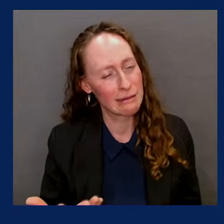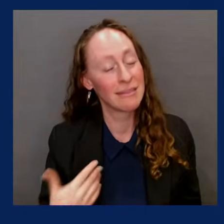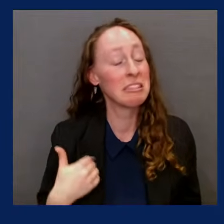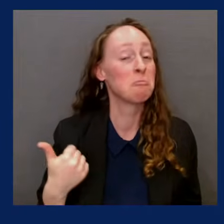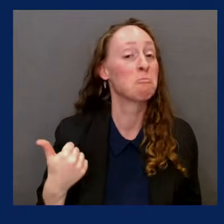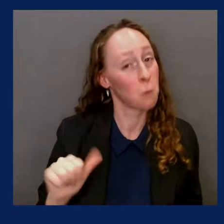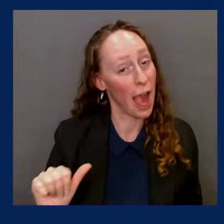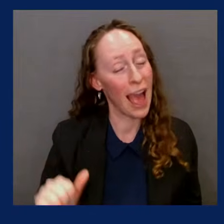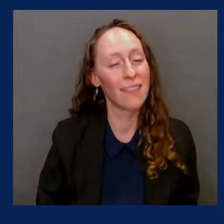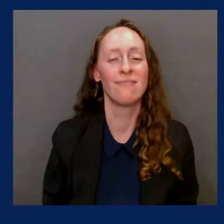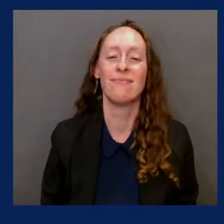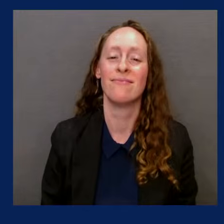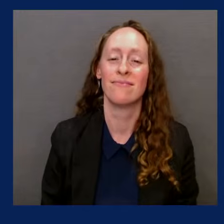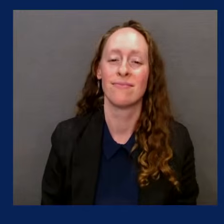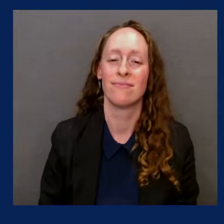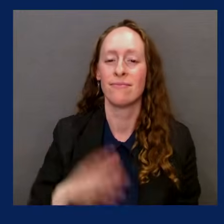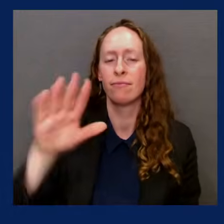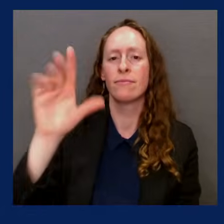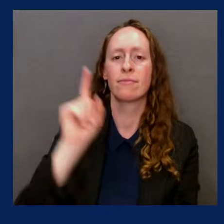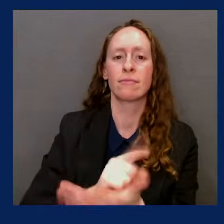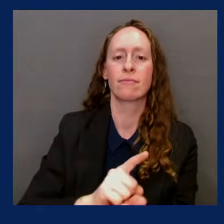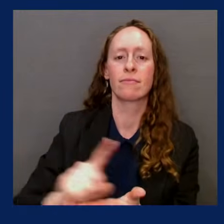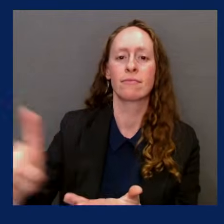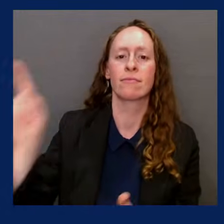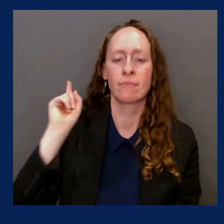in supplemental funds to boost submarine production